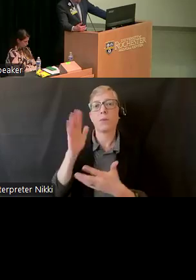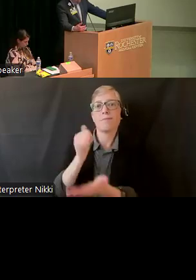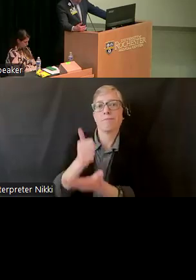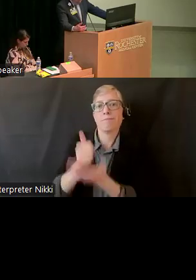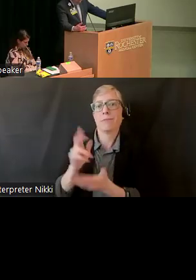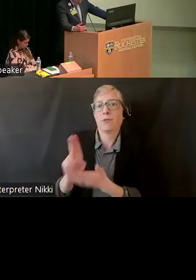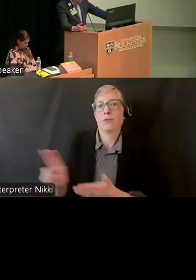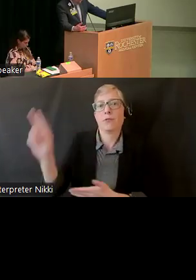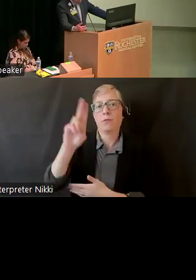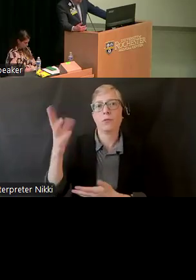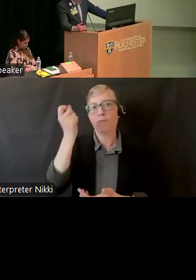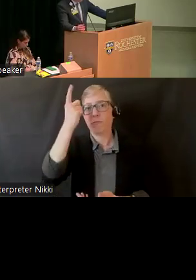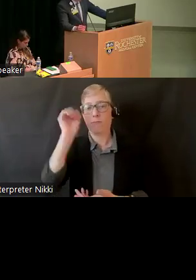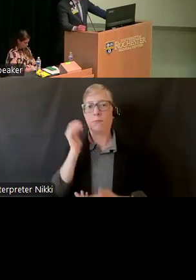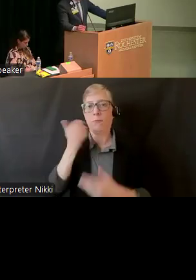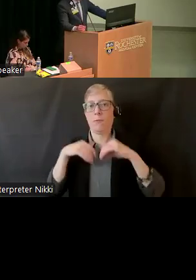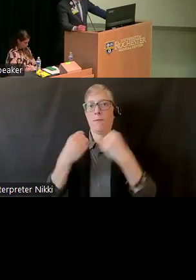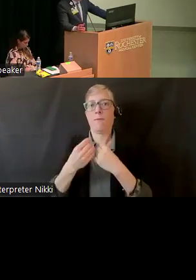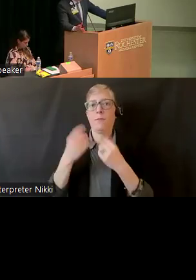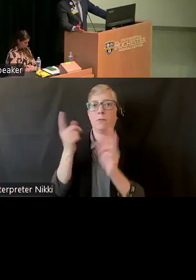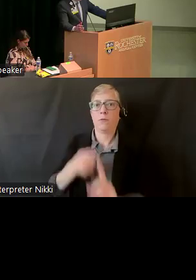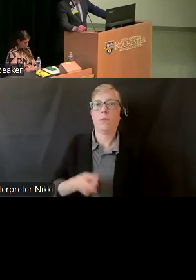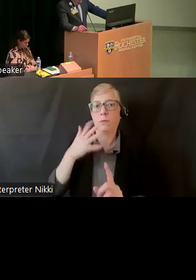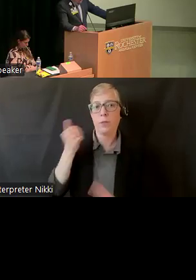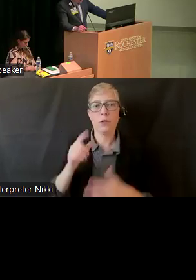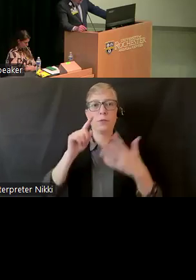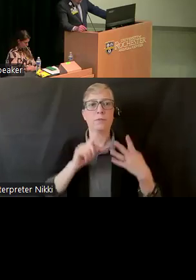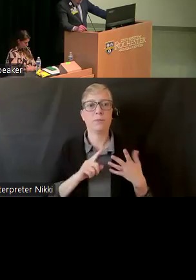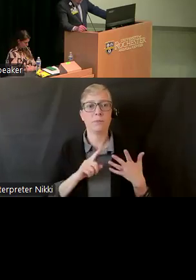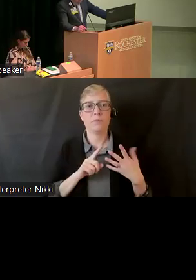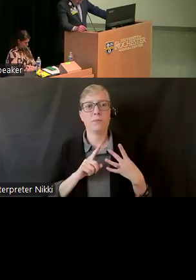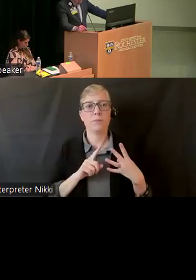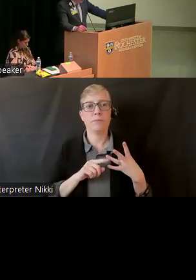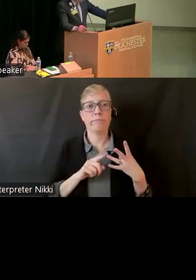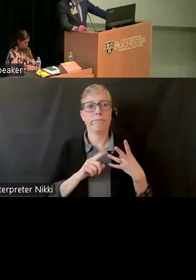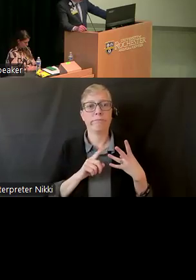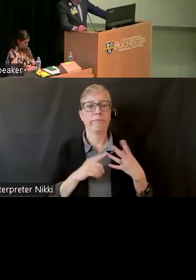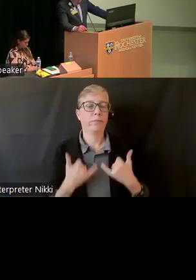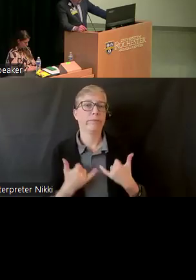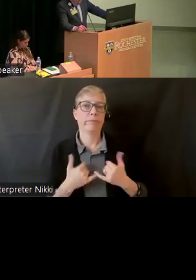position of our office and finally of course times are uncertain and we've got to be nimble to change